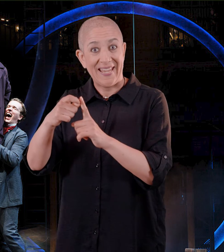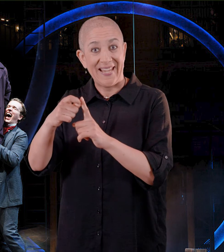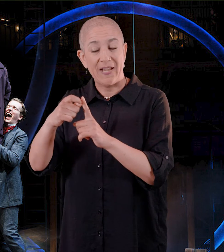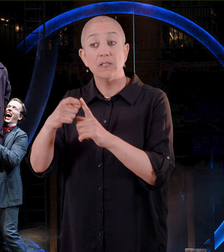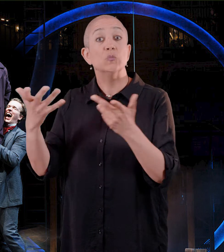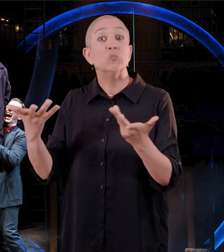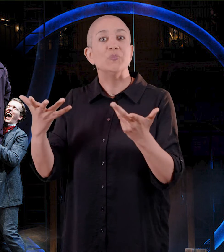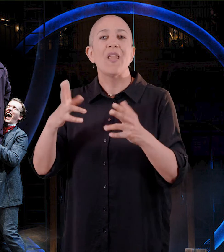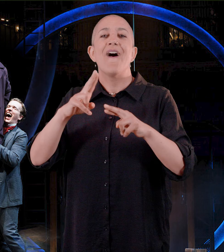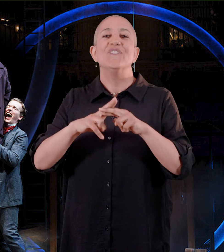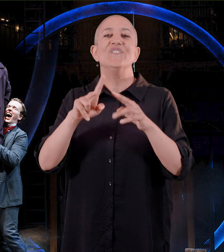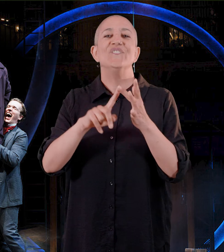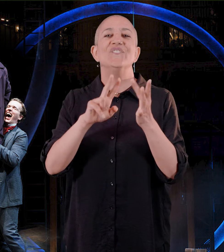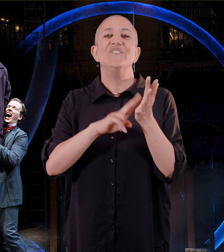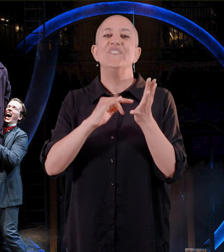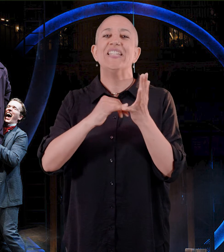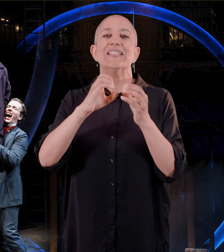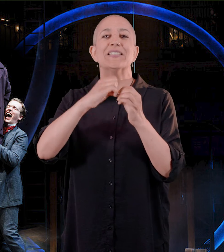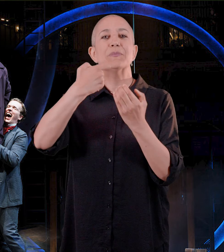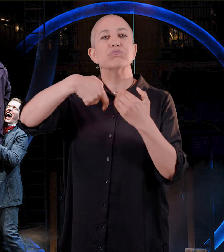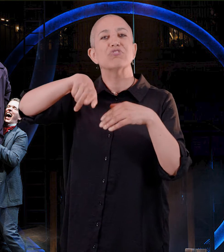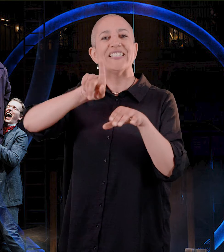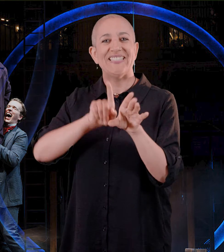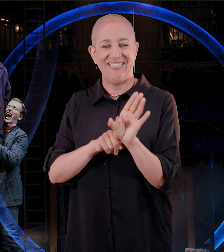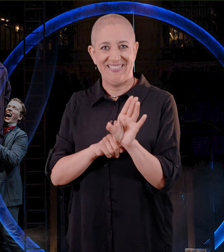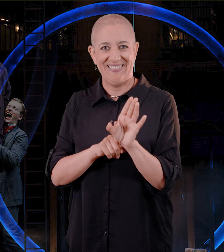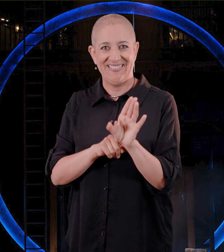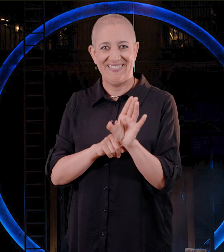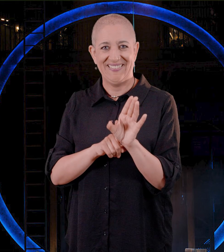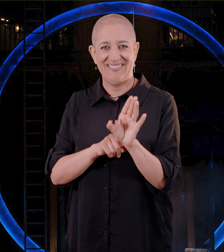representing the constituency of Finsbury.